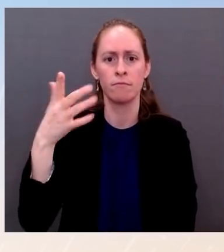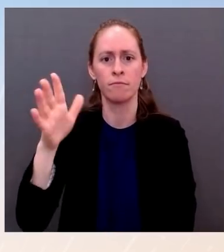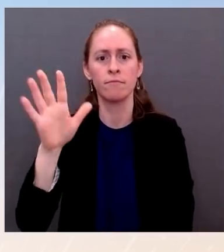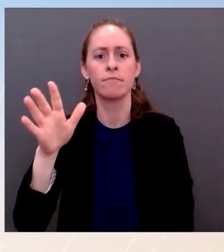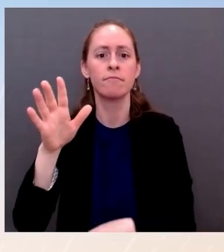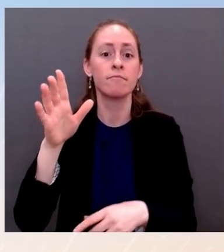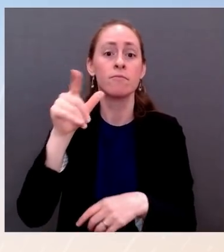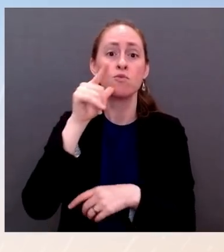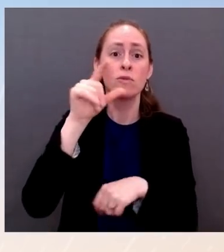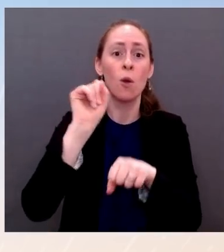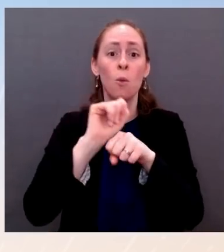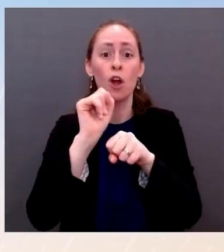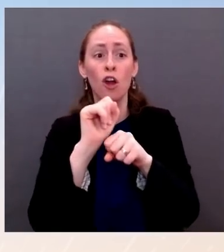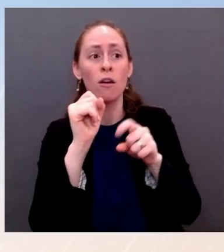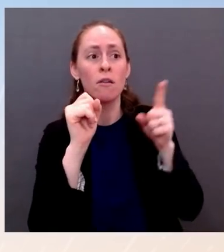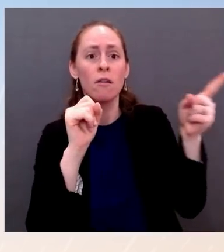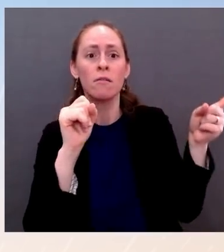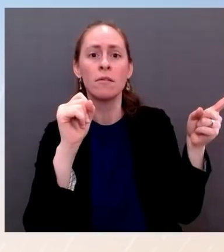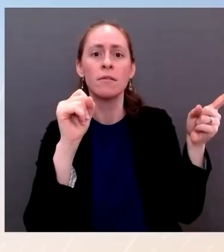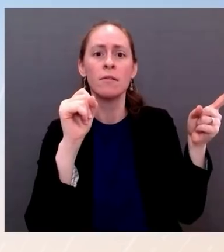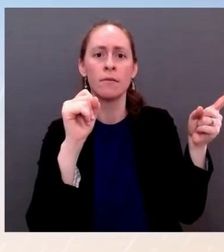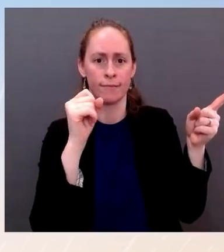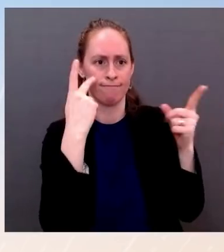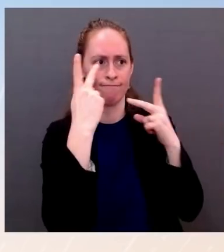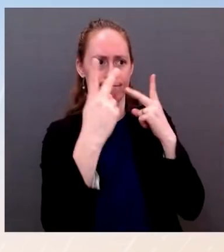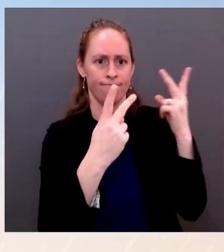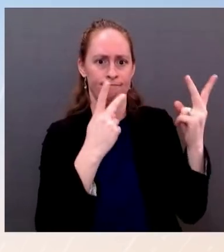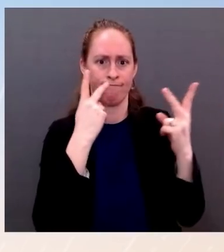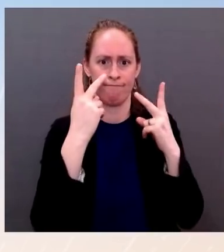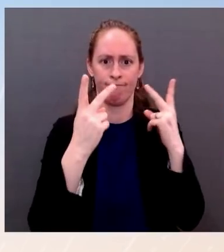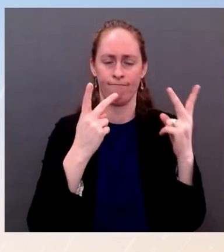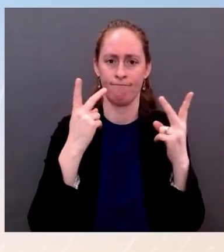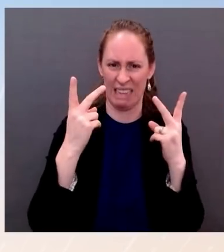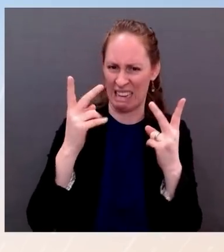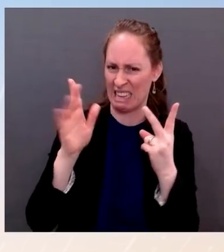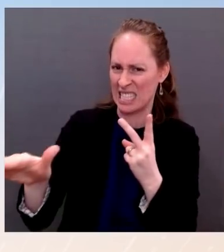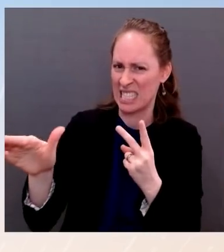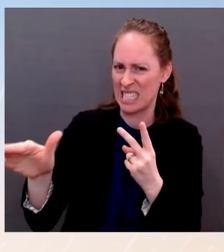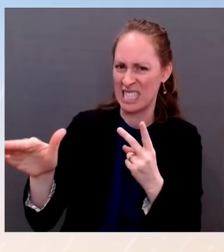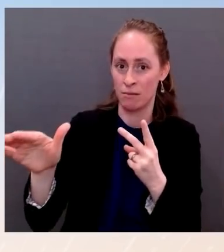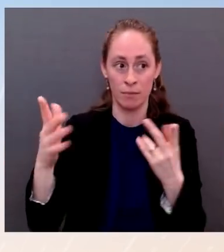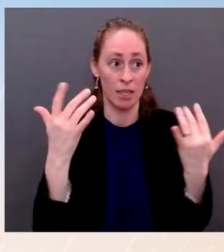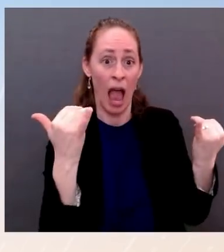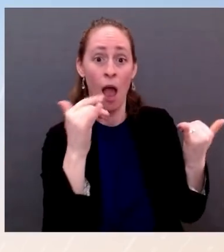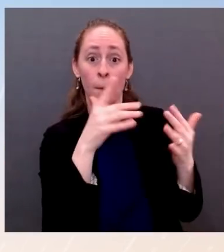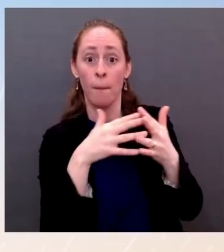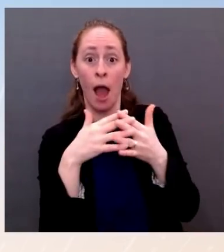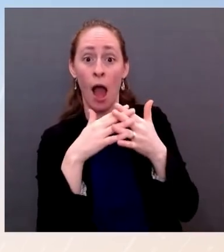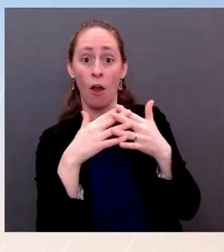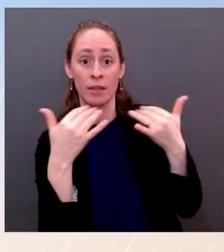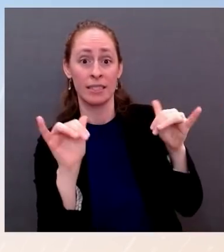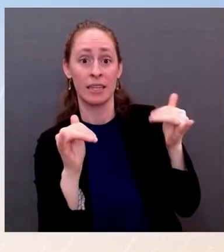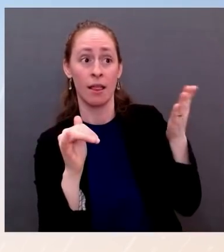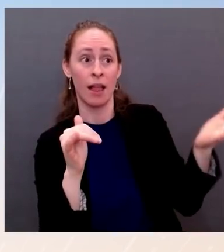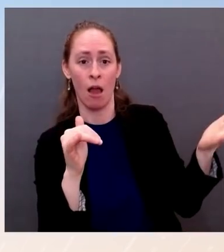And it may -- it may not be front and center on the news in the United States, but those are conflict areas and zones where we are constantly monitoring.